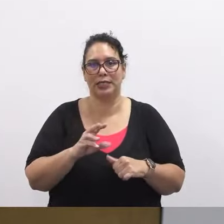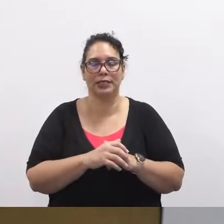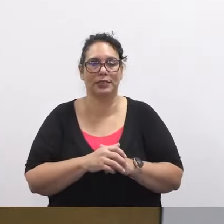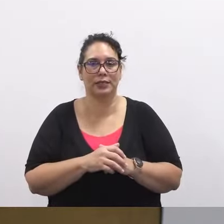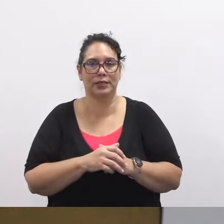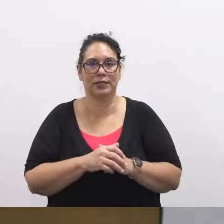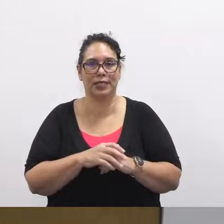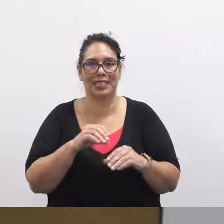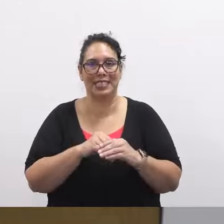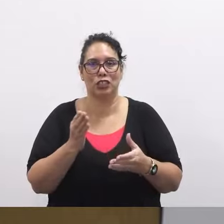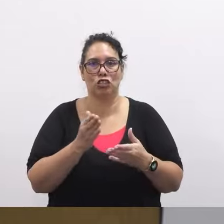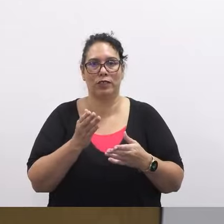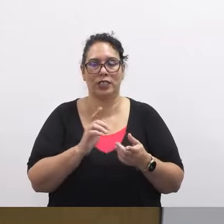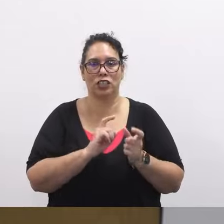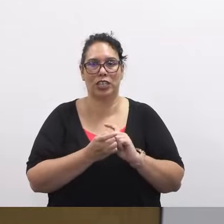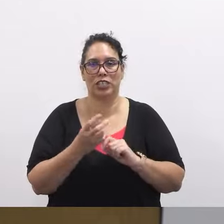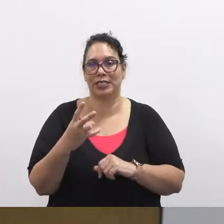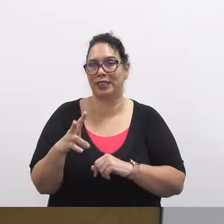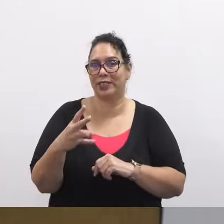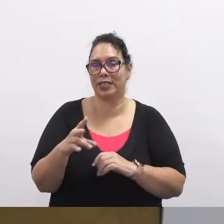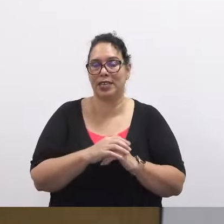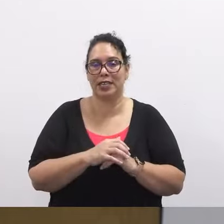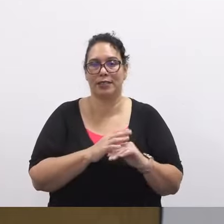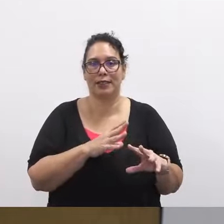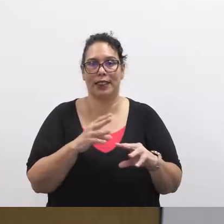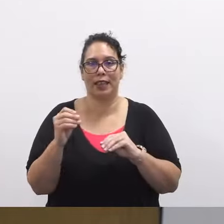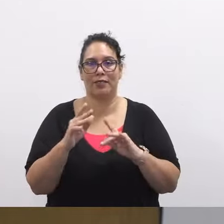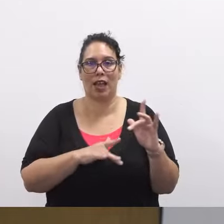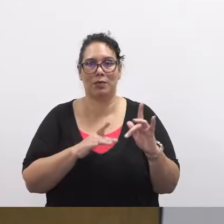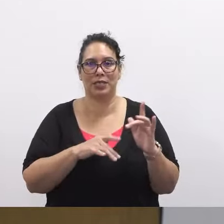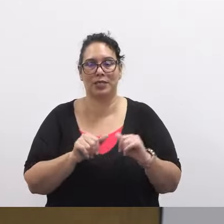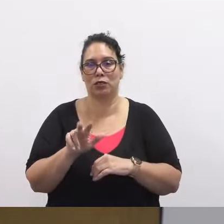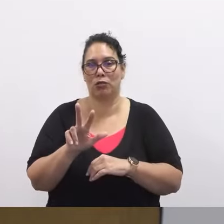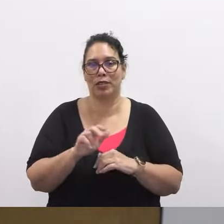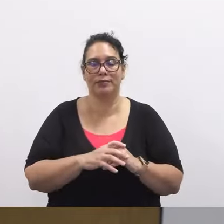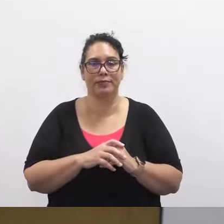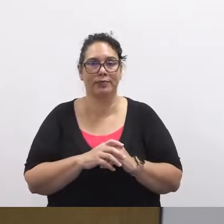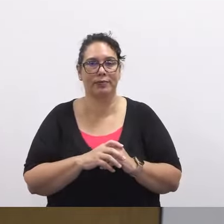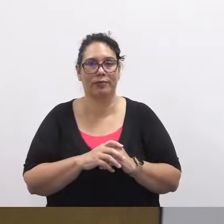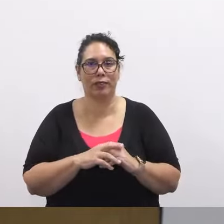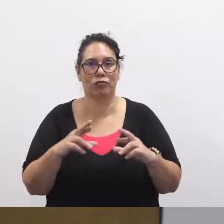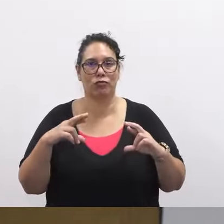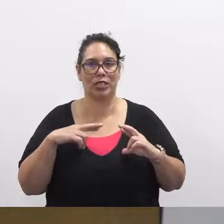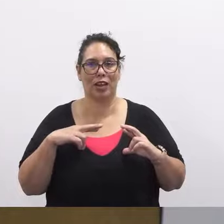in service changes, 17, leaves of absence, three and retirements three.